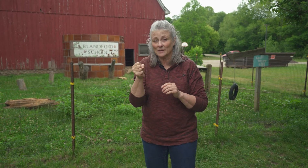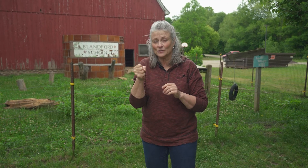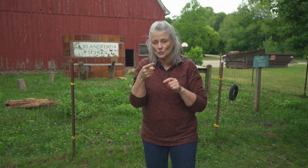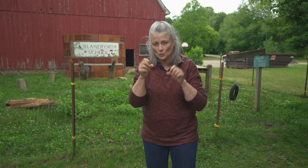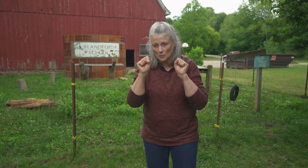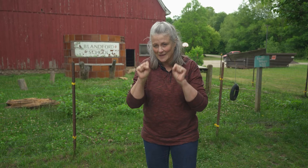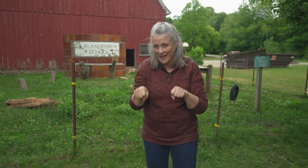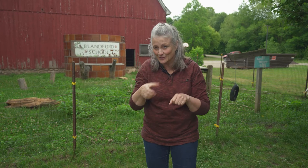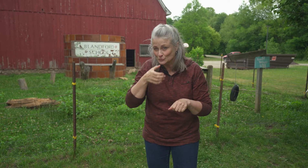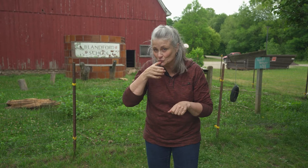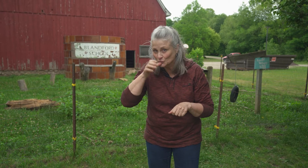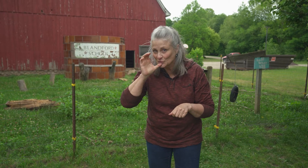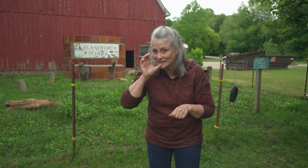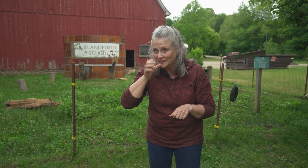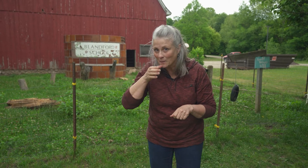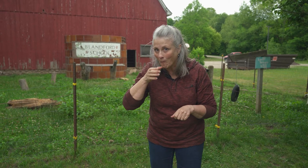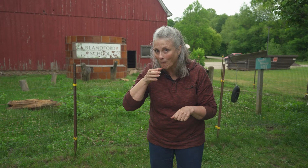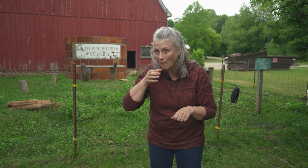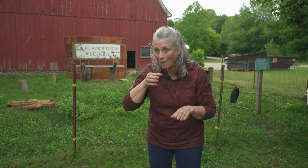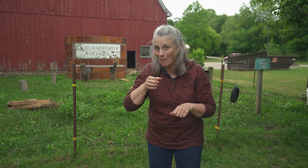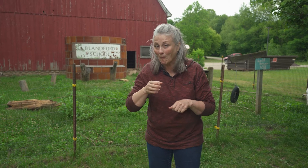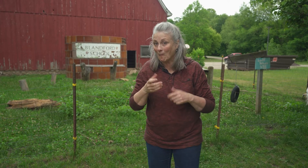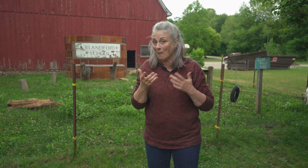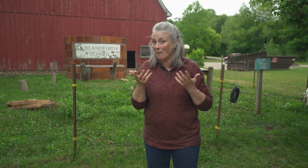and others. But with the goat milk, you can also drink it.